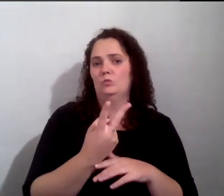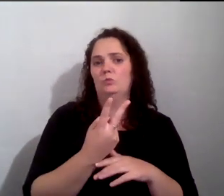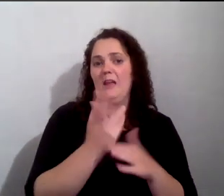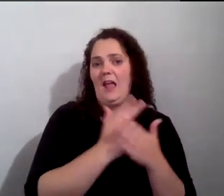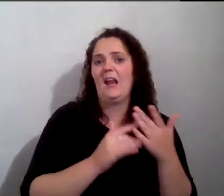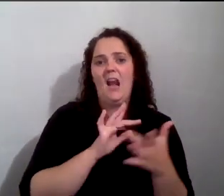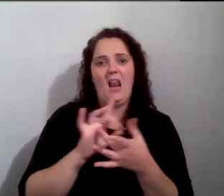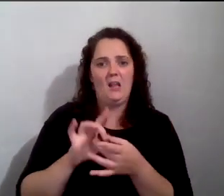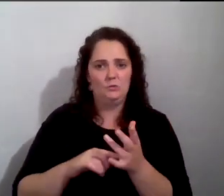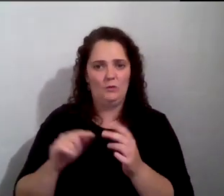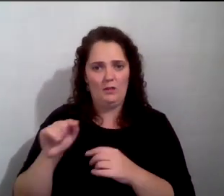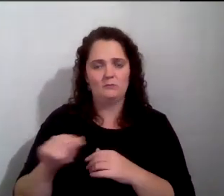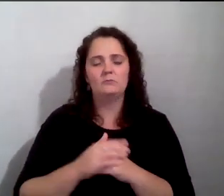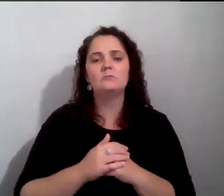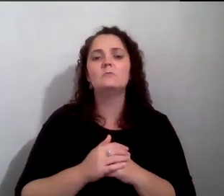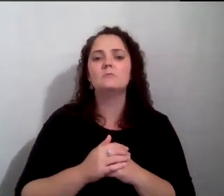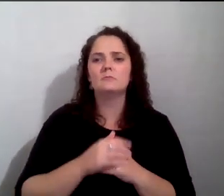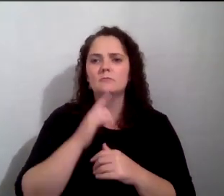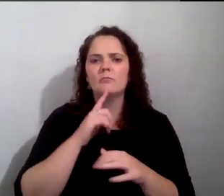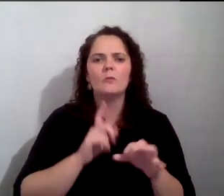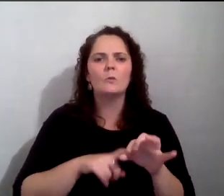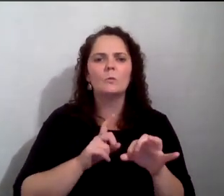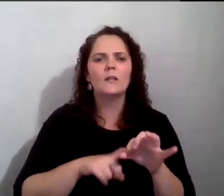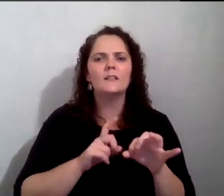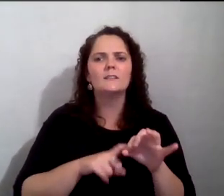website the images for that and you can also see